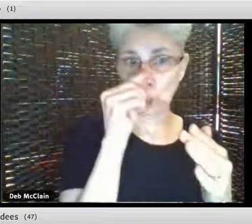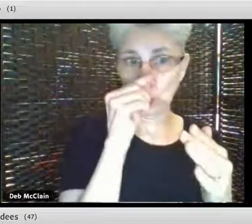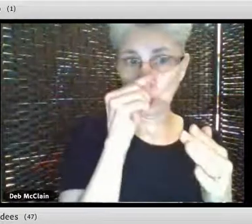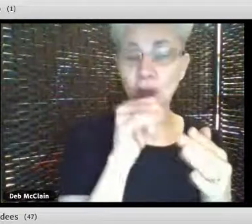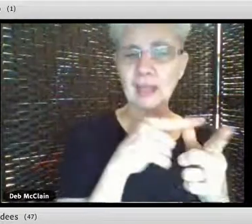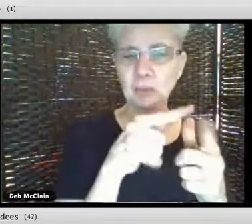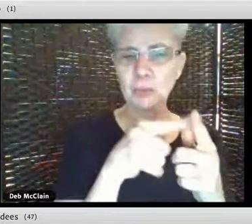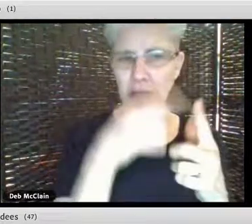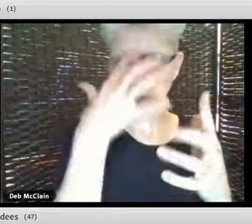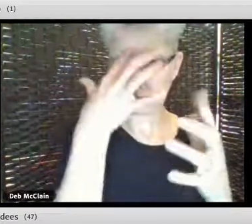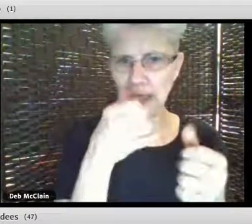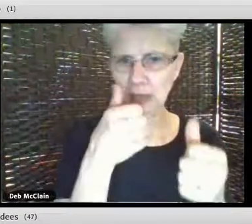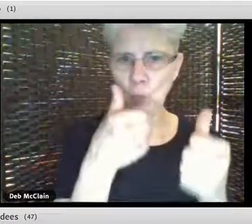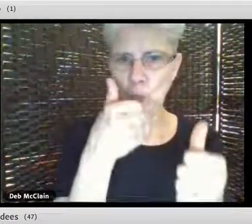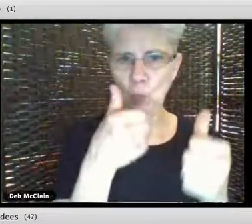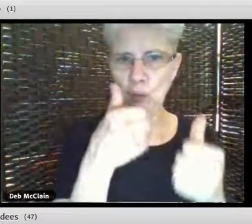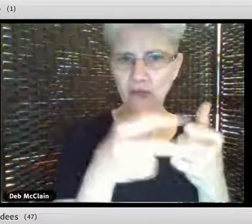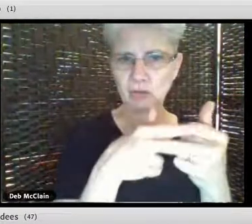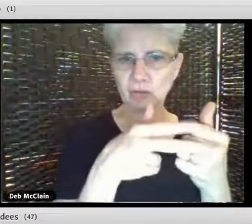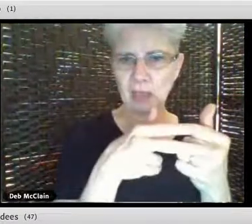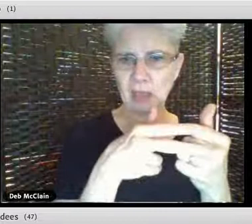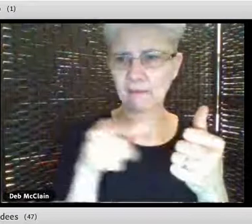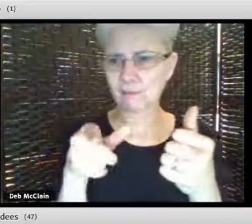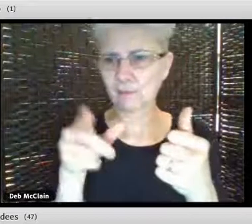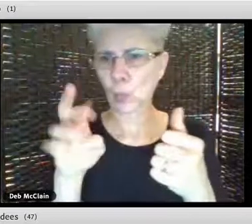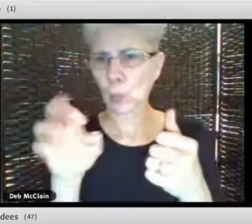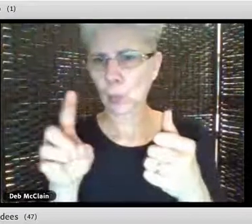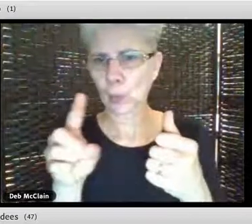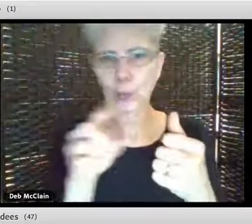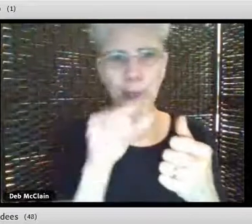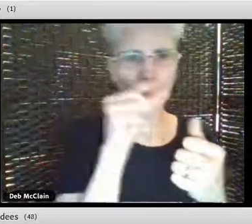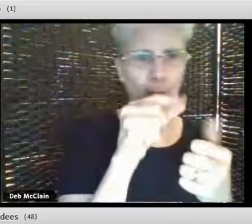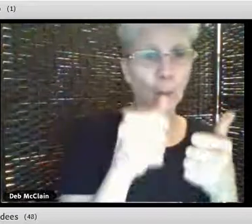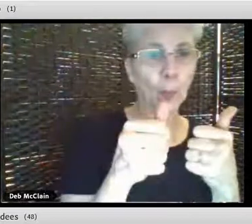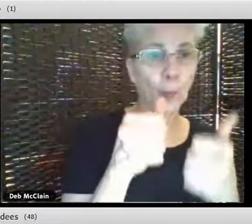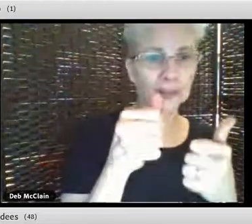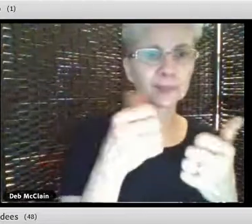and you can decide which one you want to save, so that's fantastic.